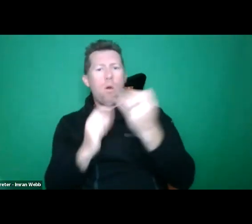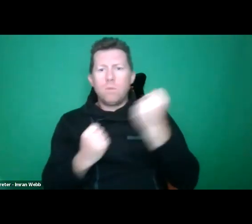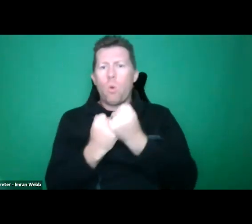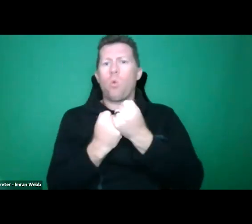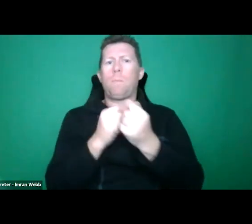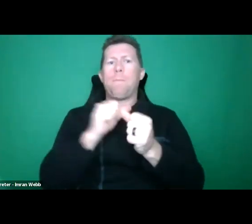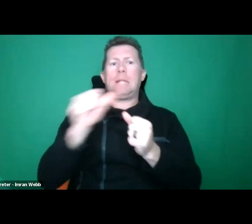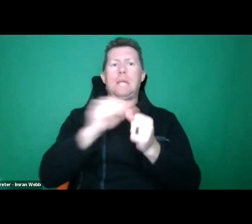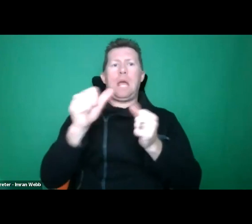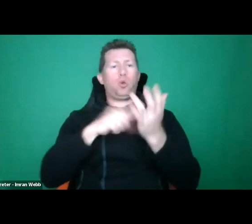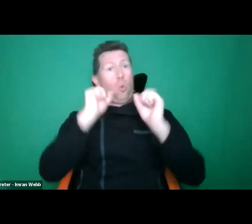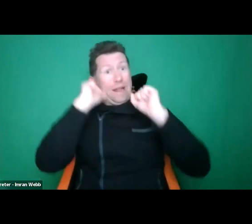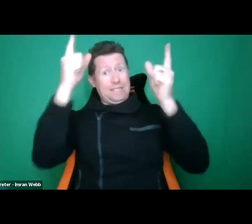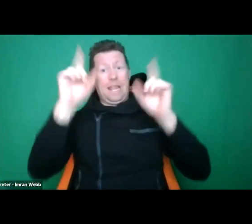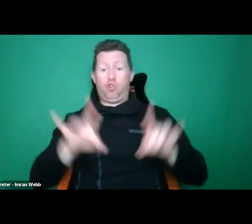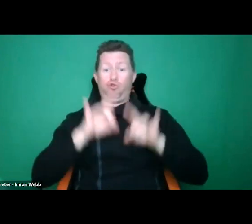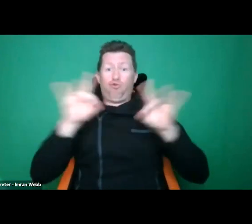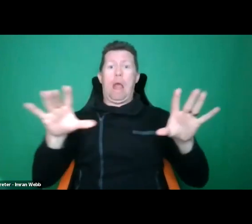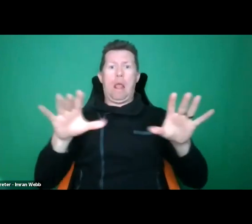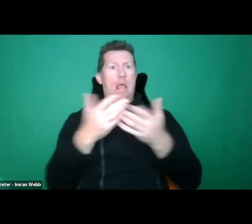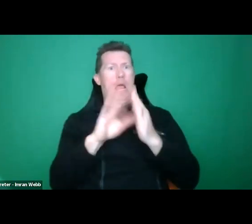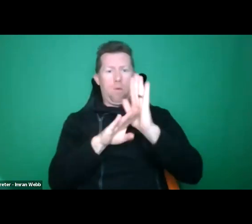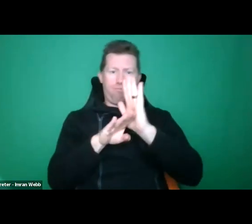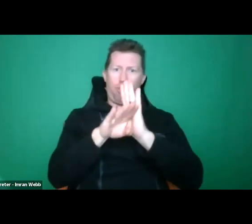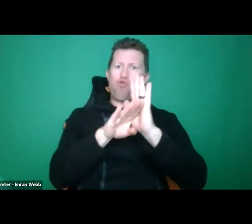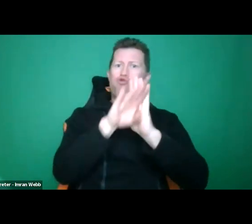Australia's progress to meet international disability standards.